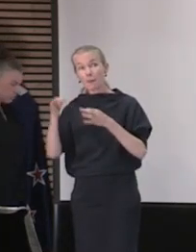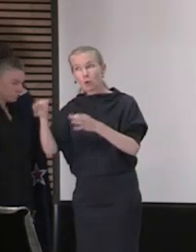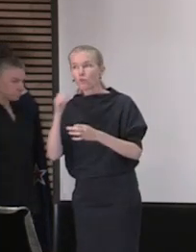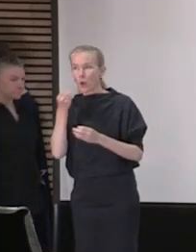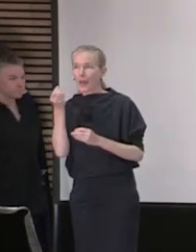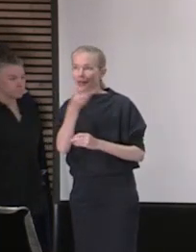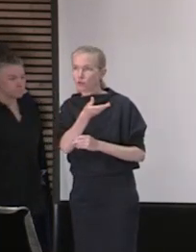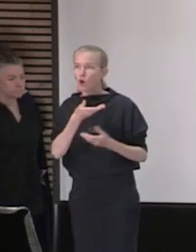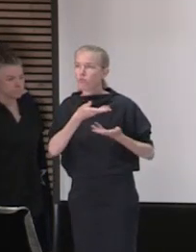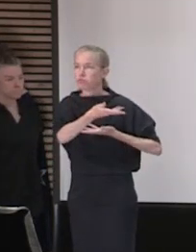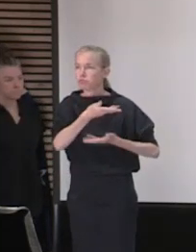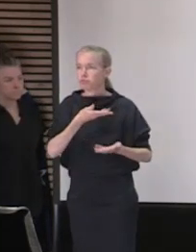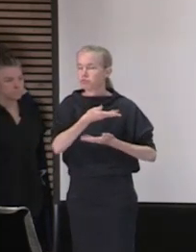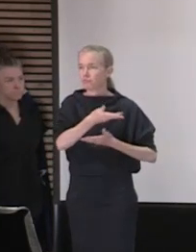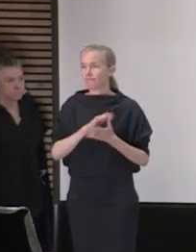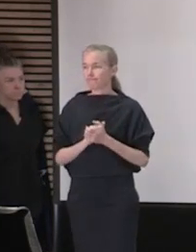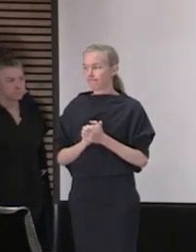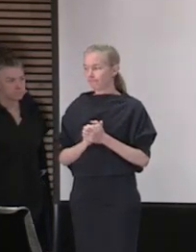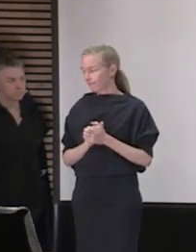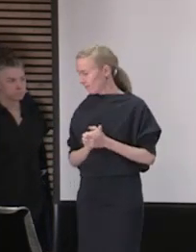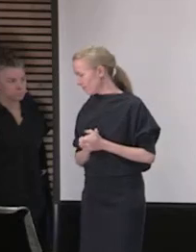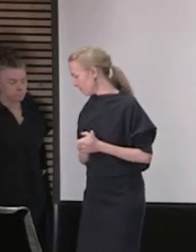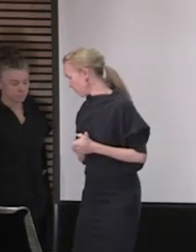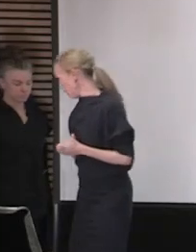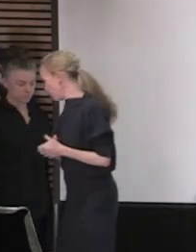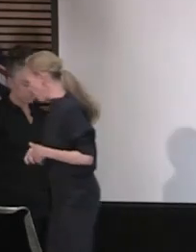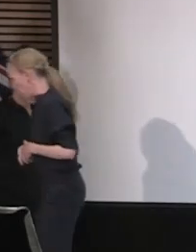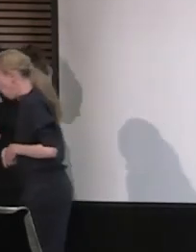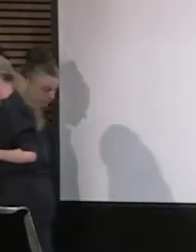as but equally, I don't want to make ajudgement yet that that won'tbe able to happen.